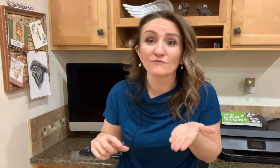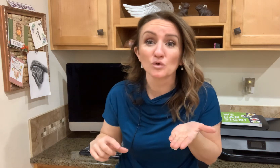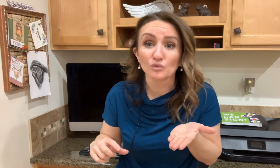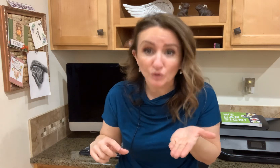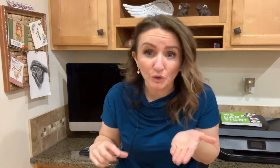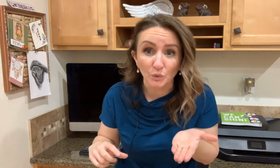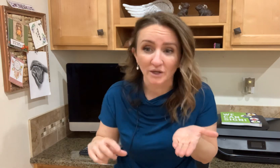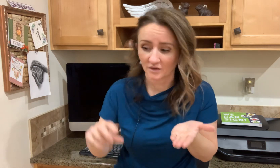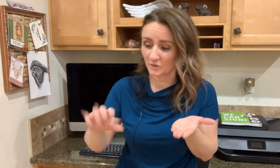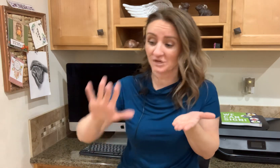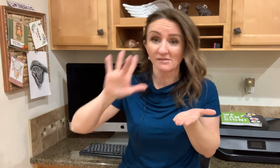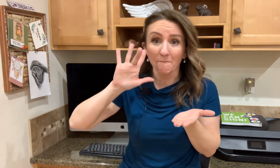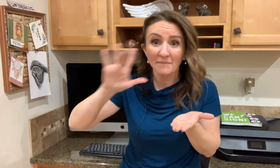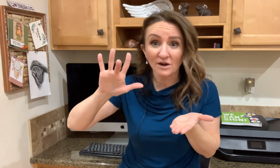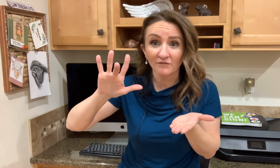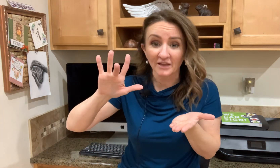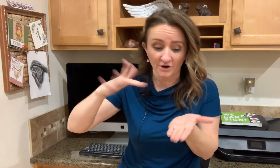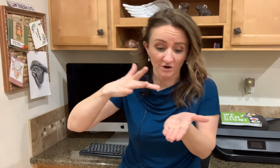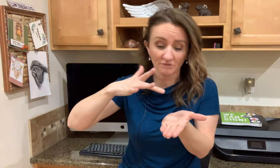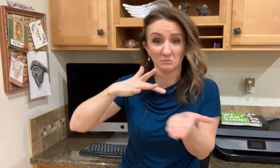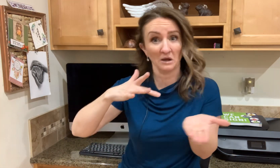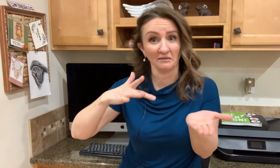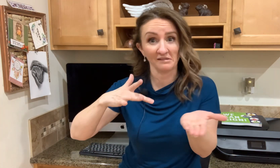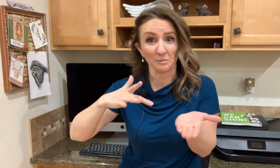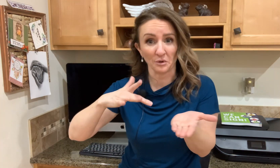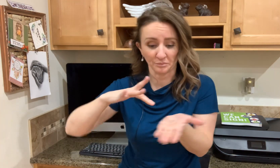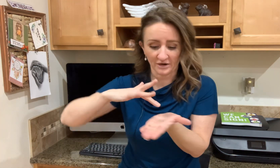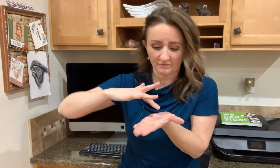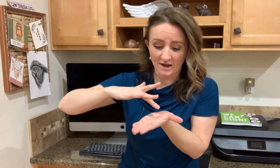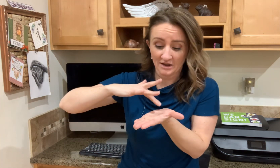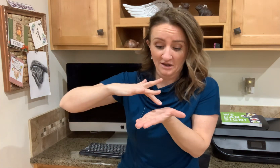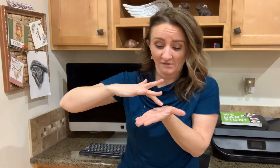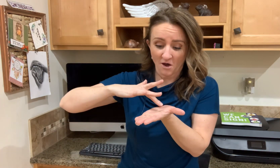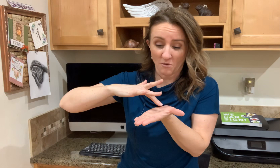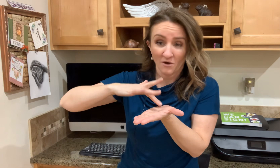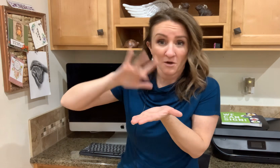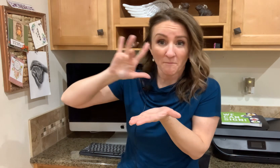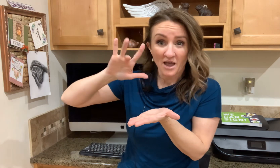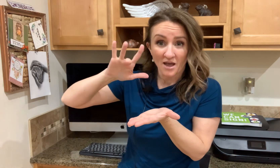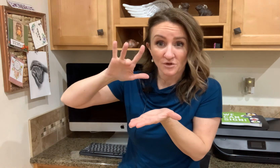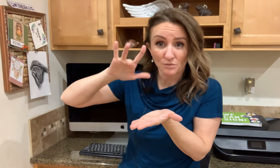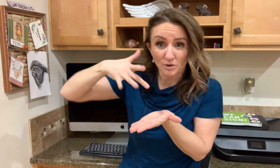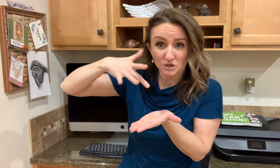for" rude", which is the middle finger, that's appropriate right! So you